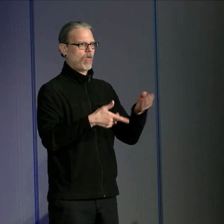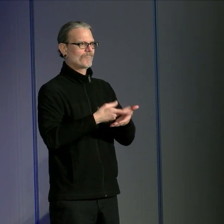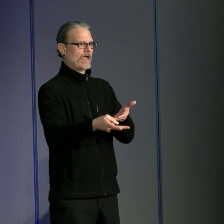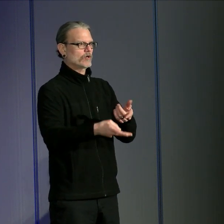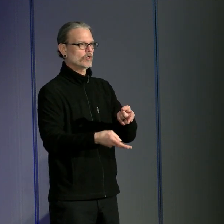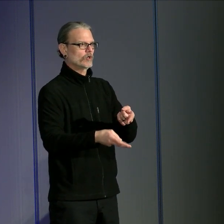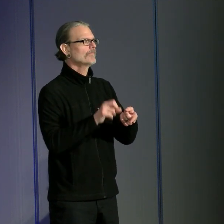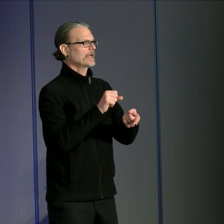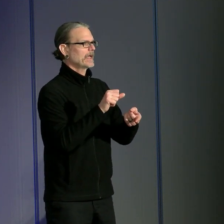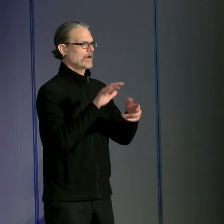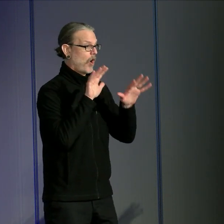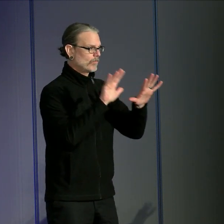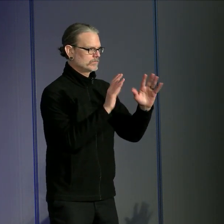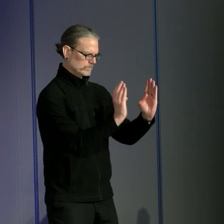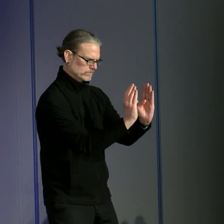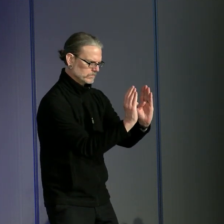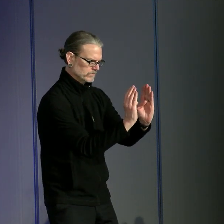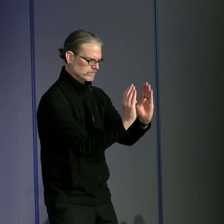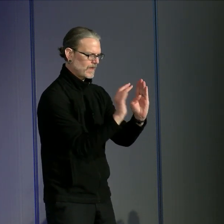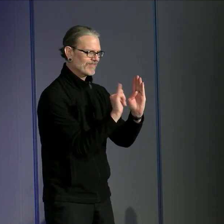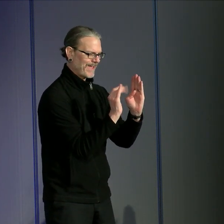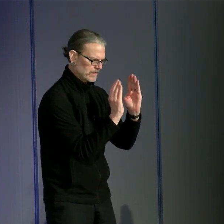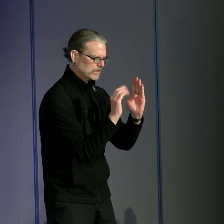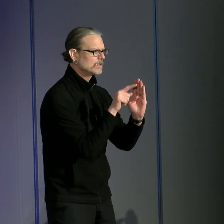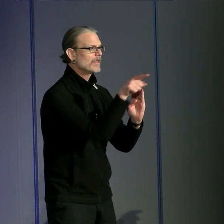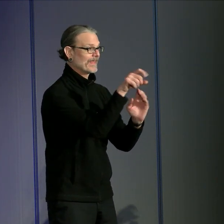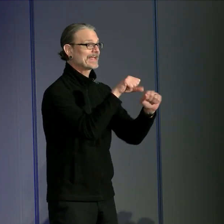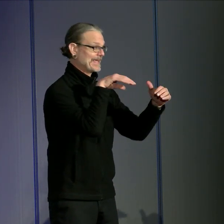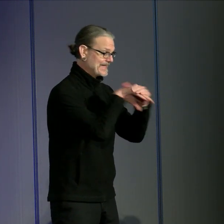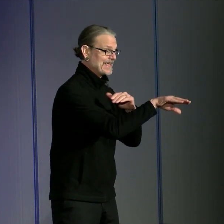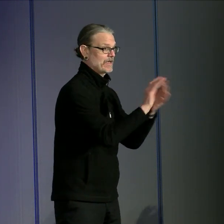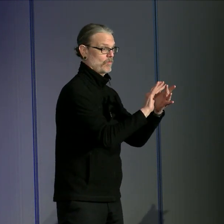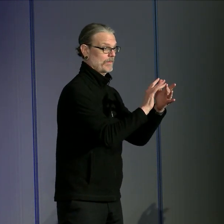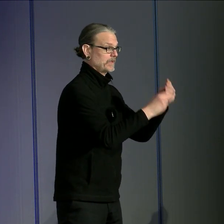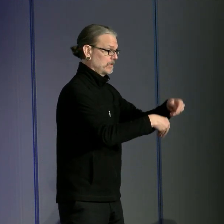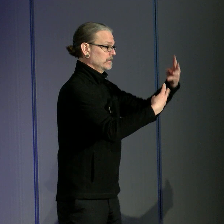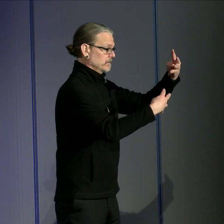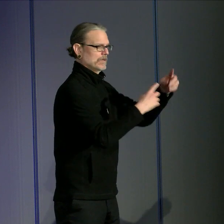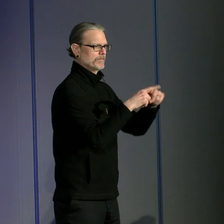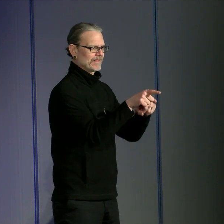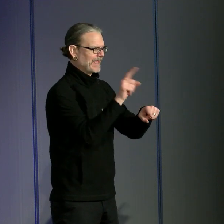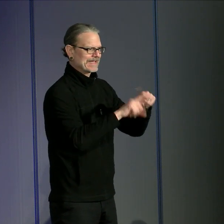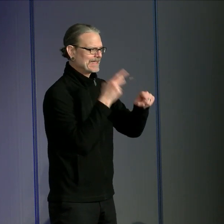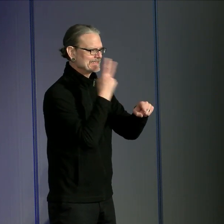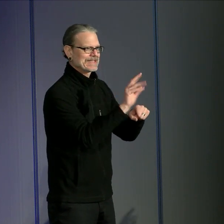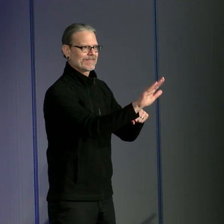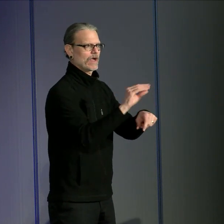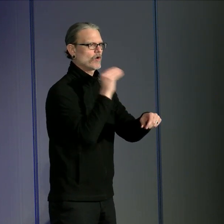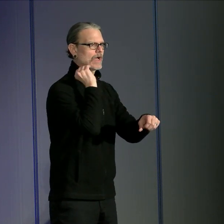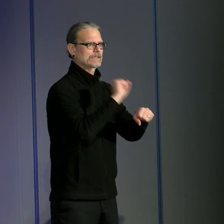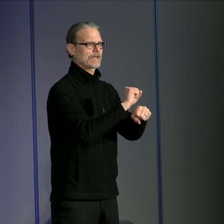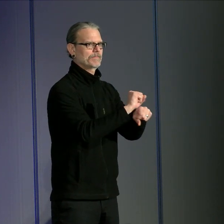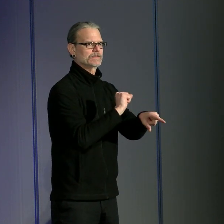They can get into the portal, but they can't get into the assignment. Why? Let's analyze that.